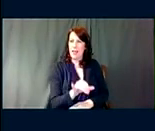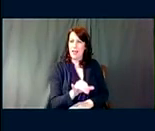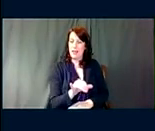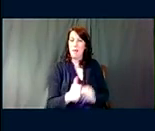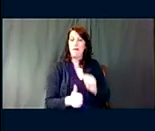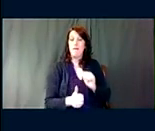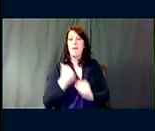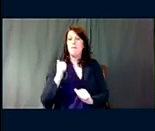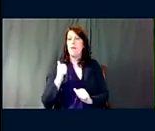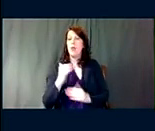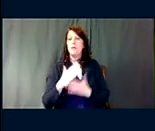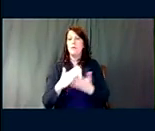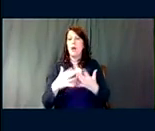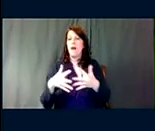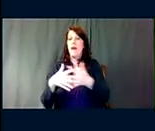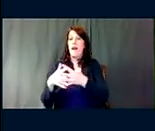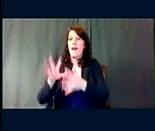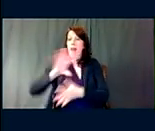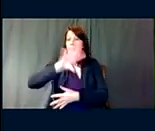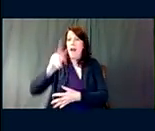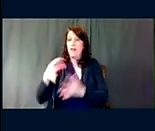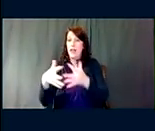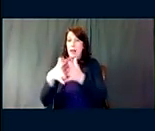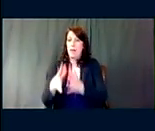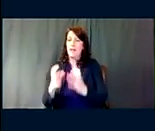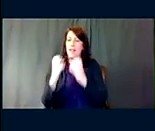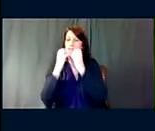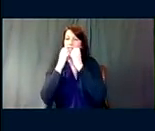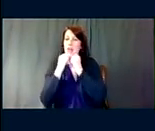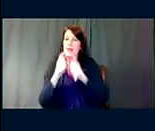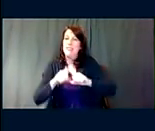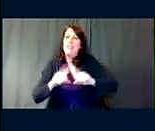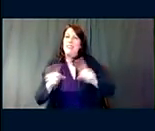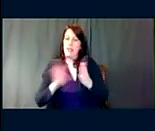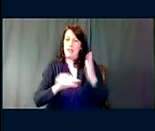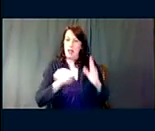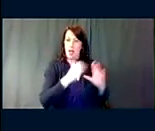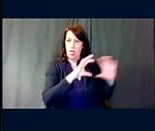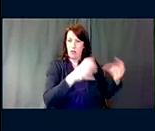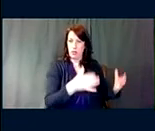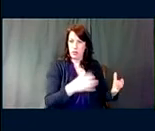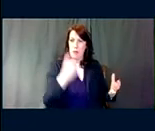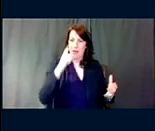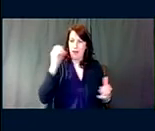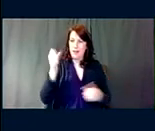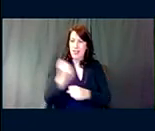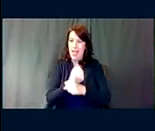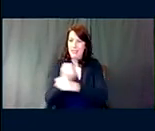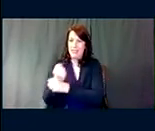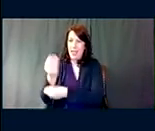LIKE THAT. BUT FOR THE MOST PART AFRICAN AMERICANS VALUE THIS A LOT DIFFERENTLY THAN OTHER GROUPS, AND IT'S BECAUSE OF THE